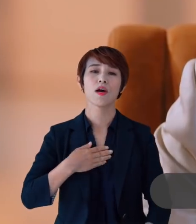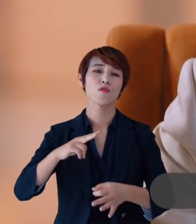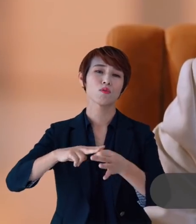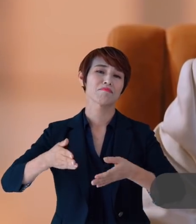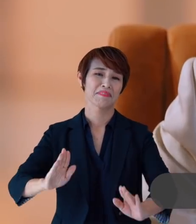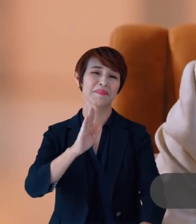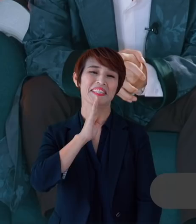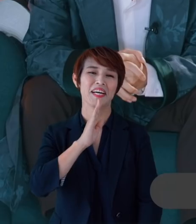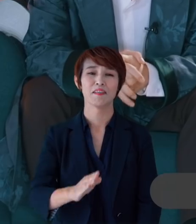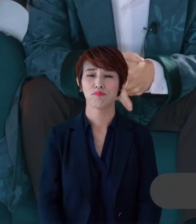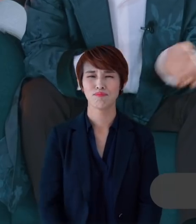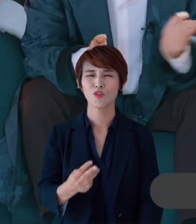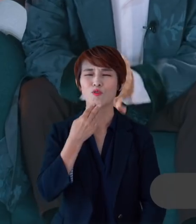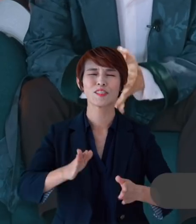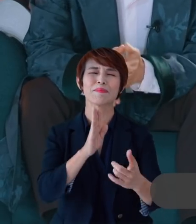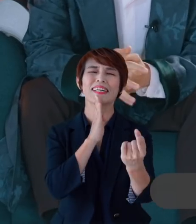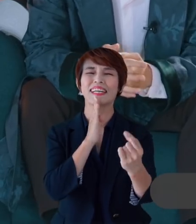That’s right. I was born in Yeouido. Jin: Then you are from Seoul.